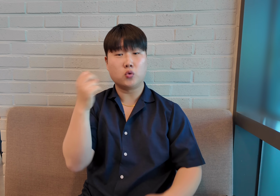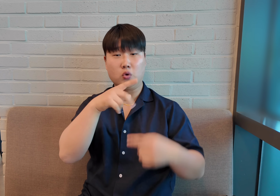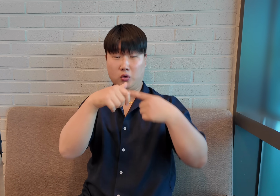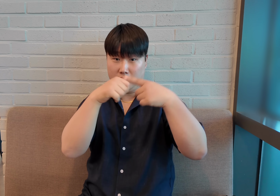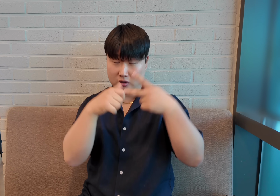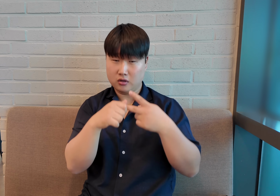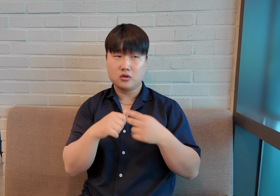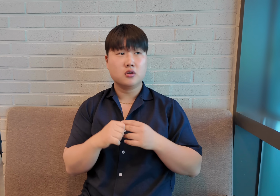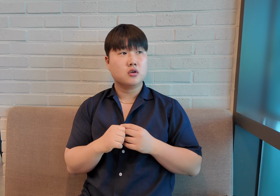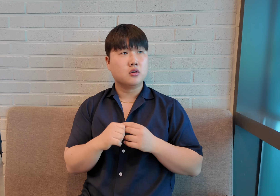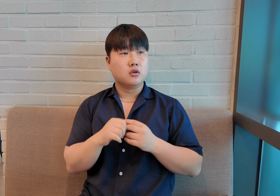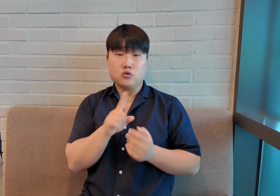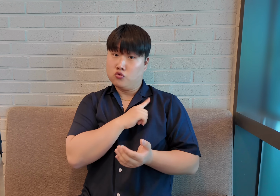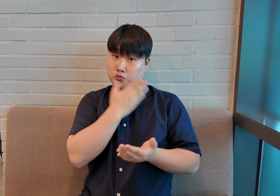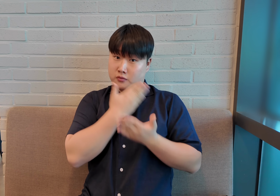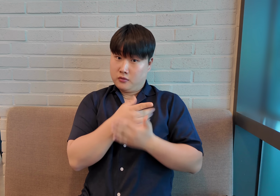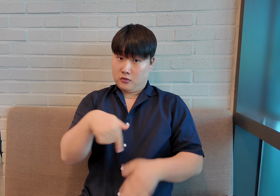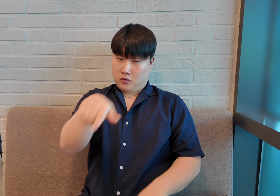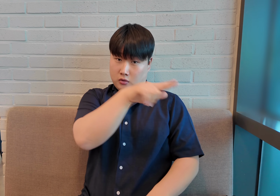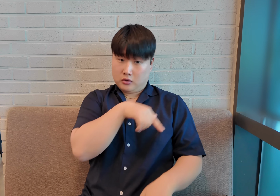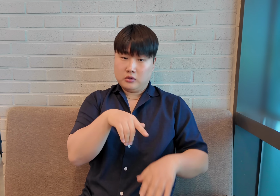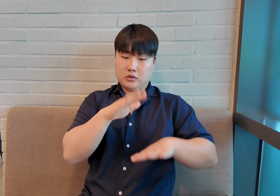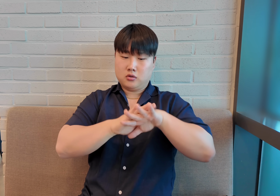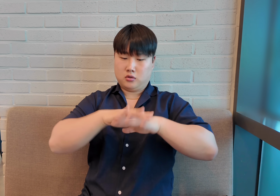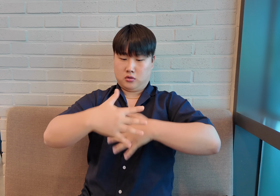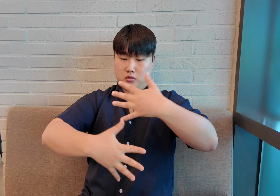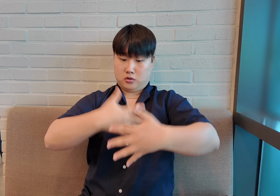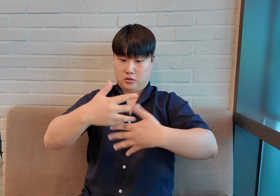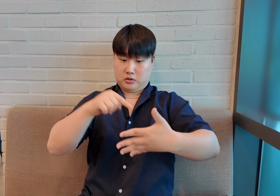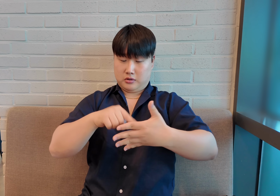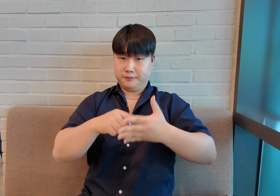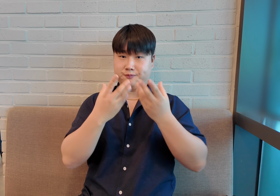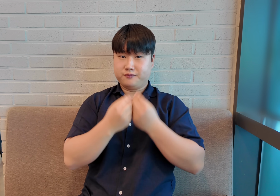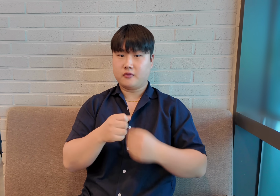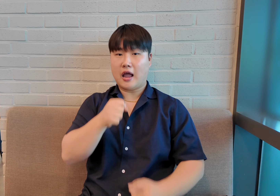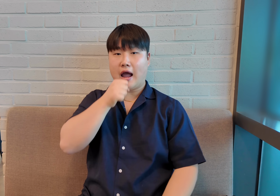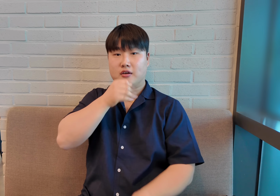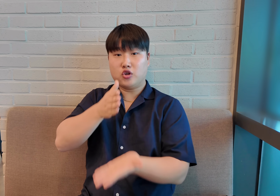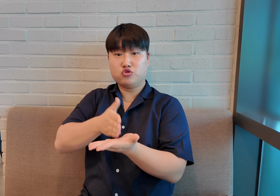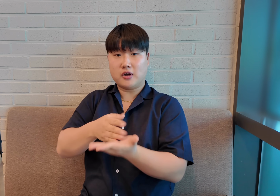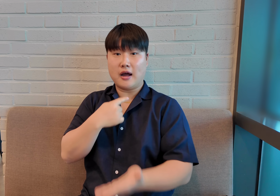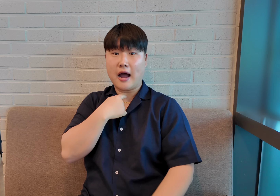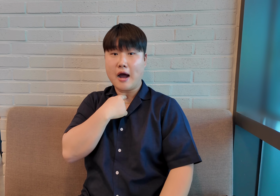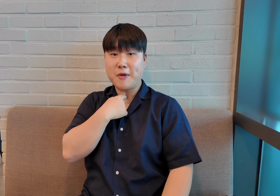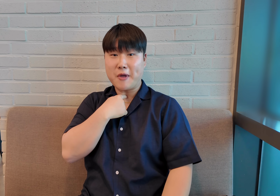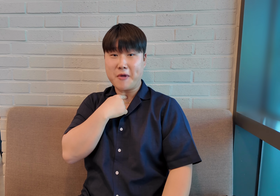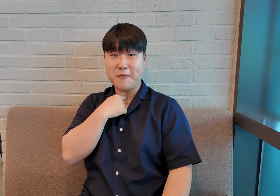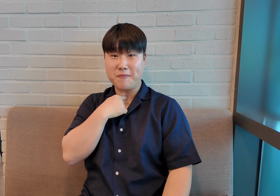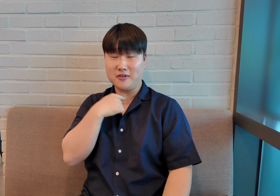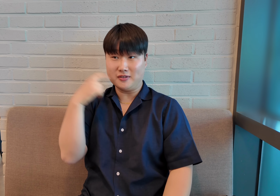Next, let's talk about it again. Just as you can hear clearly when an announcer speaks the news with his voice,